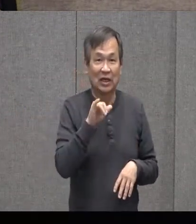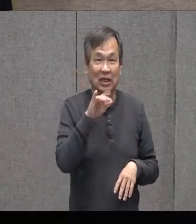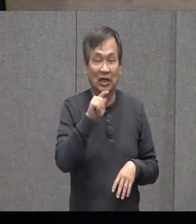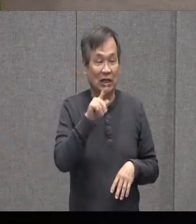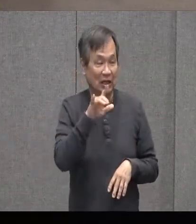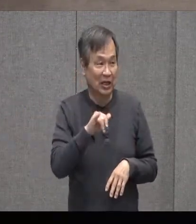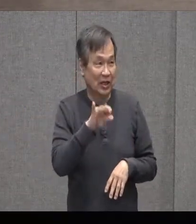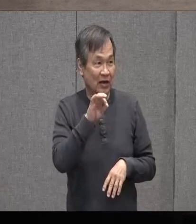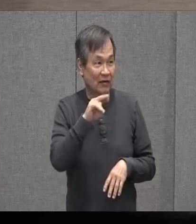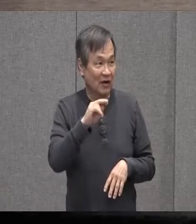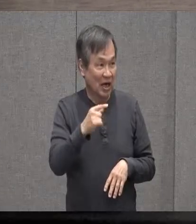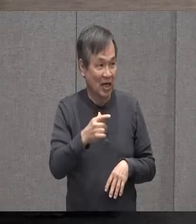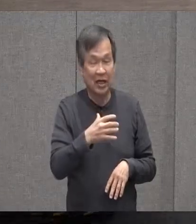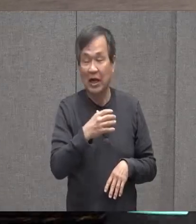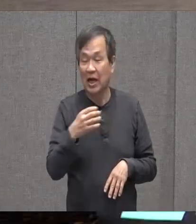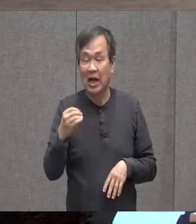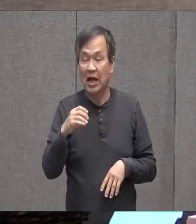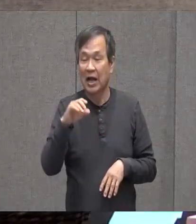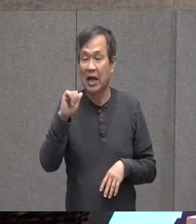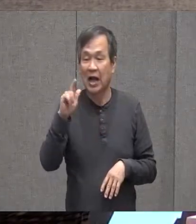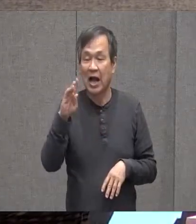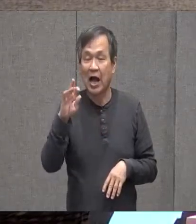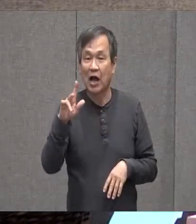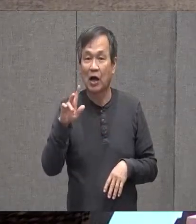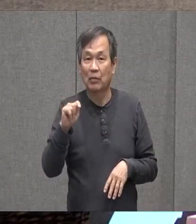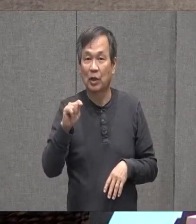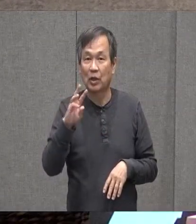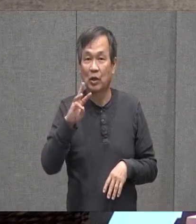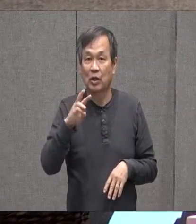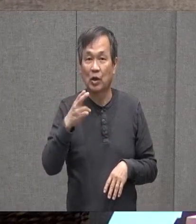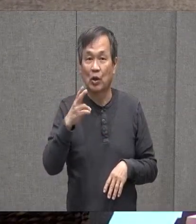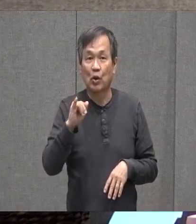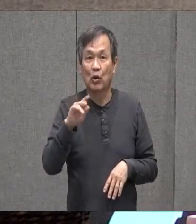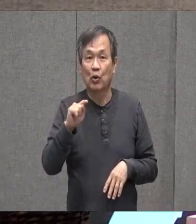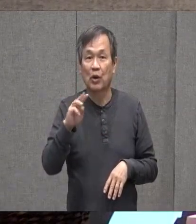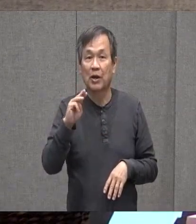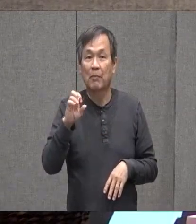and published by the Albert Whitman company from Chicago.